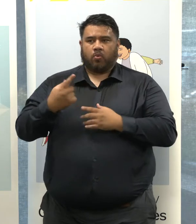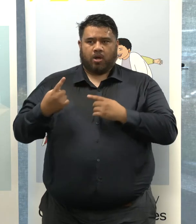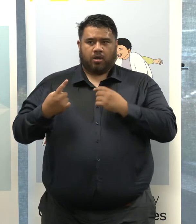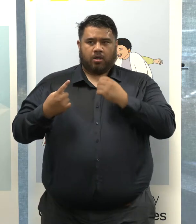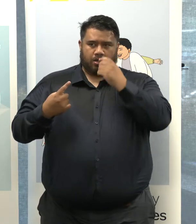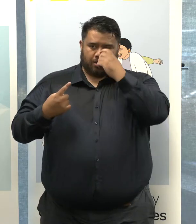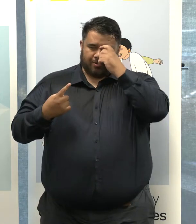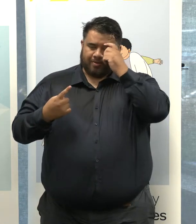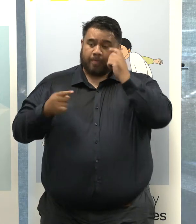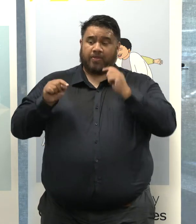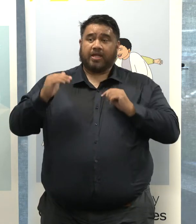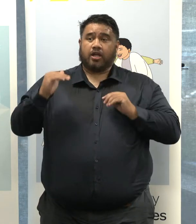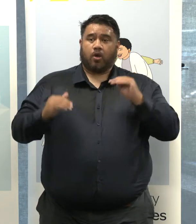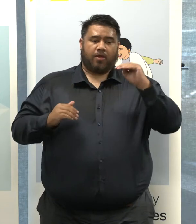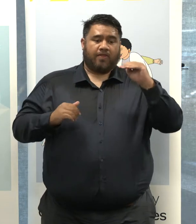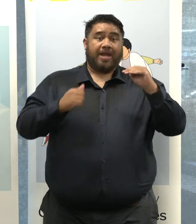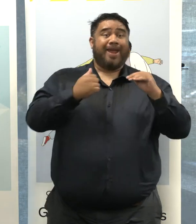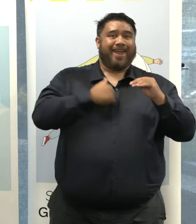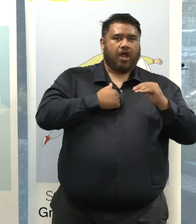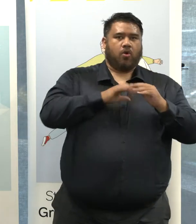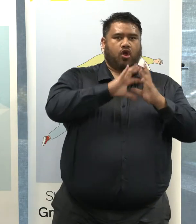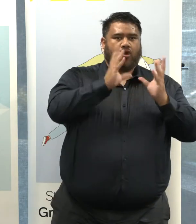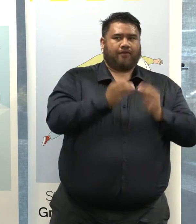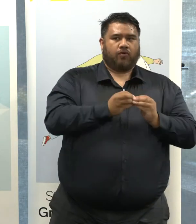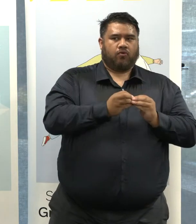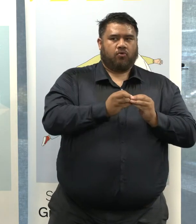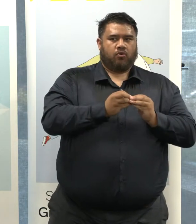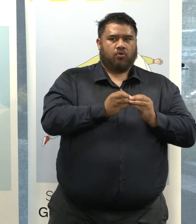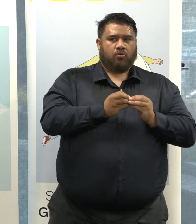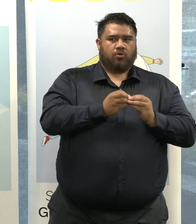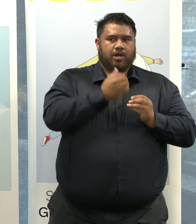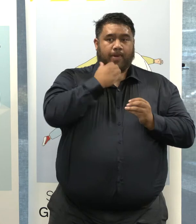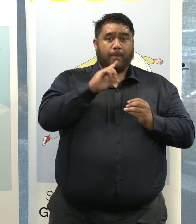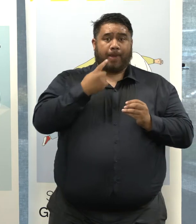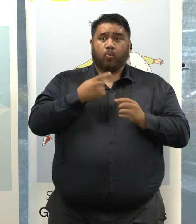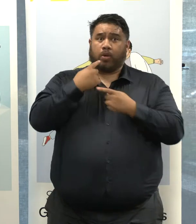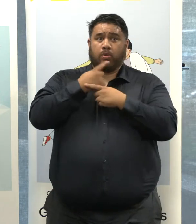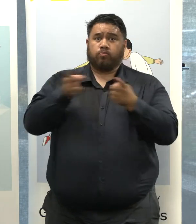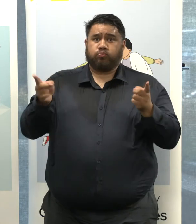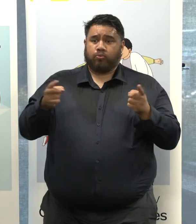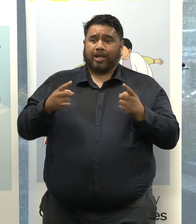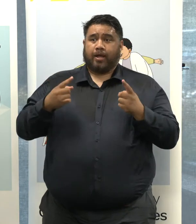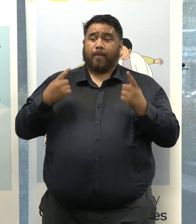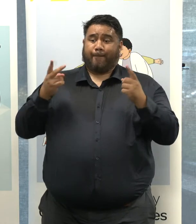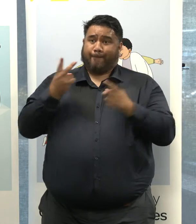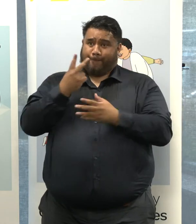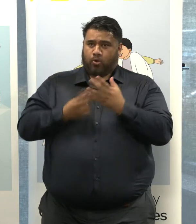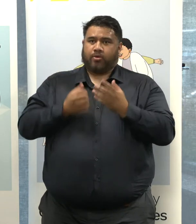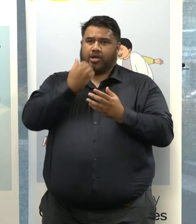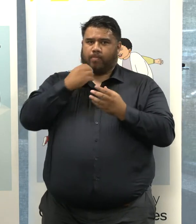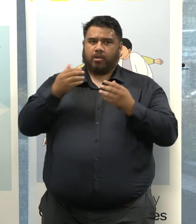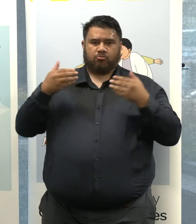number we report to the WHO with that standard definition will be lower. It is 81 at the moment, which